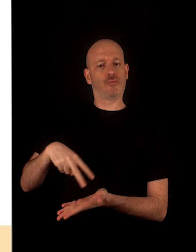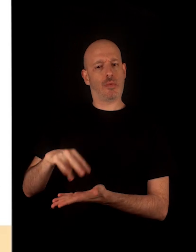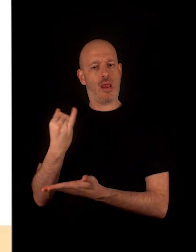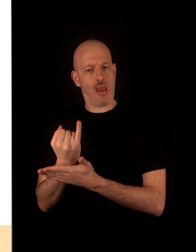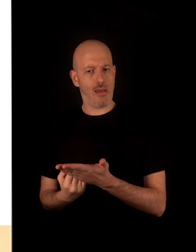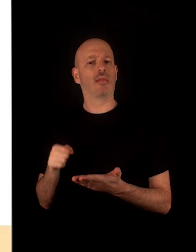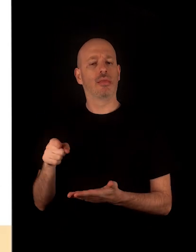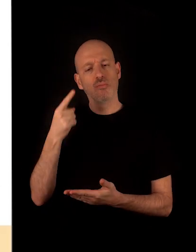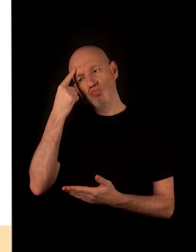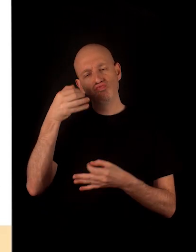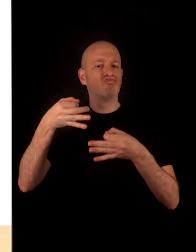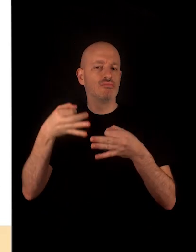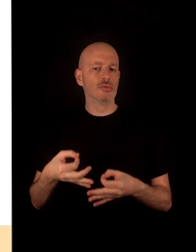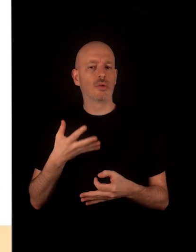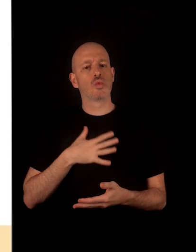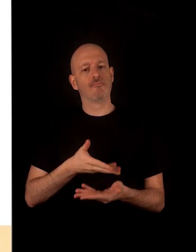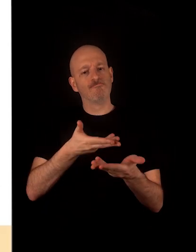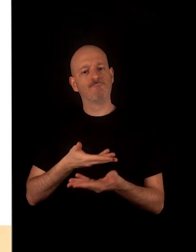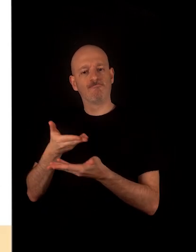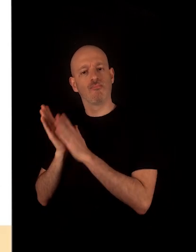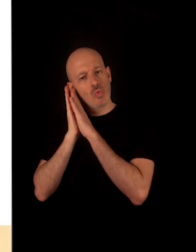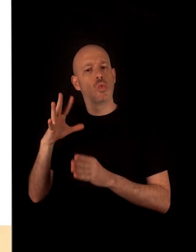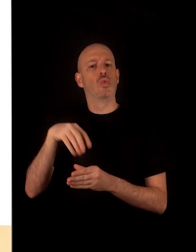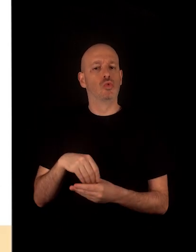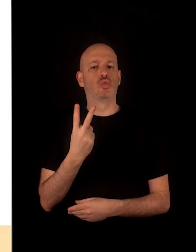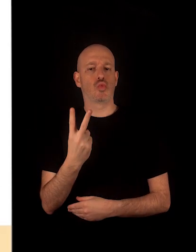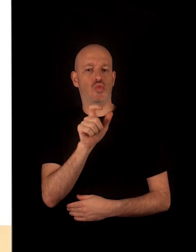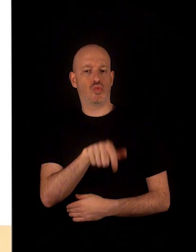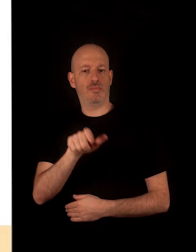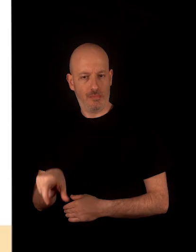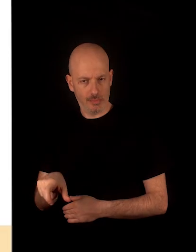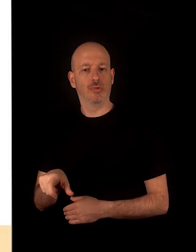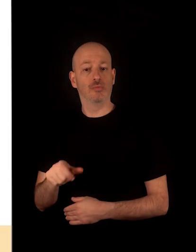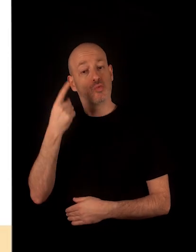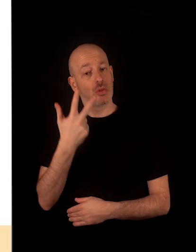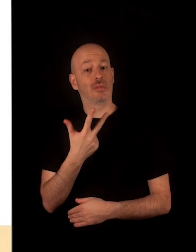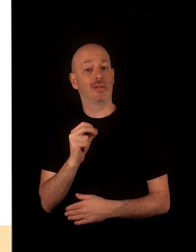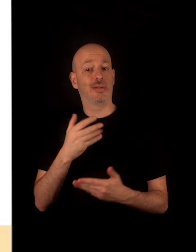Fixed amounts are given to both the host and the resident depending on the duration of the project.